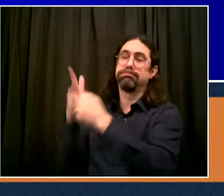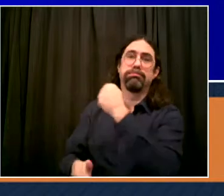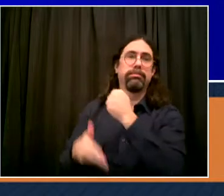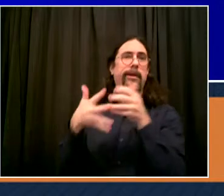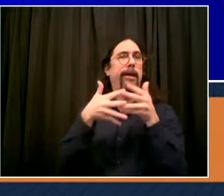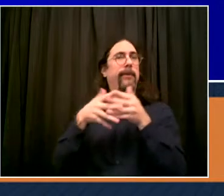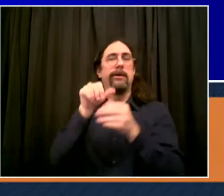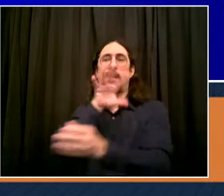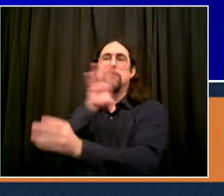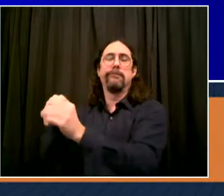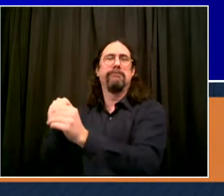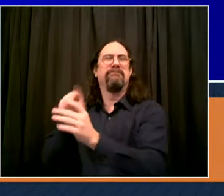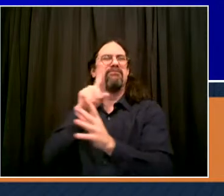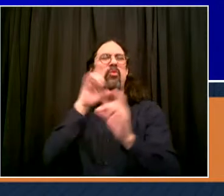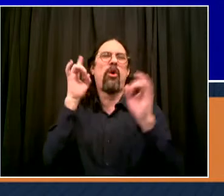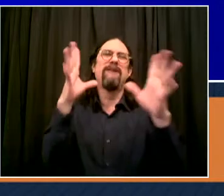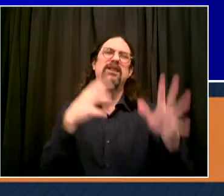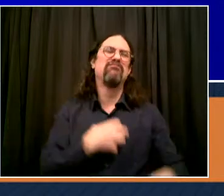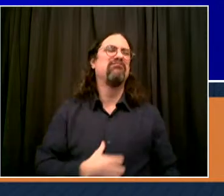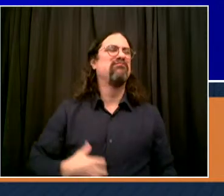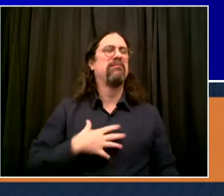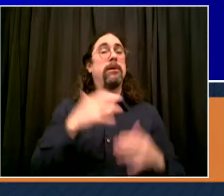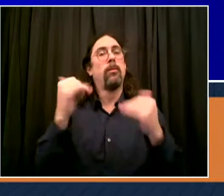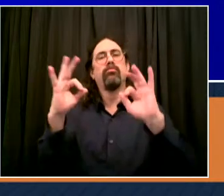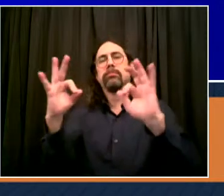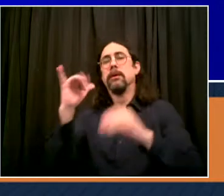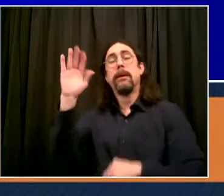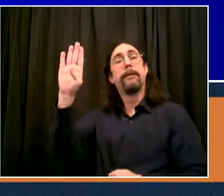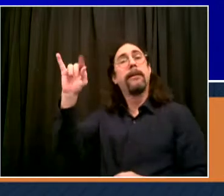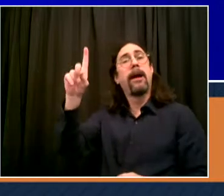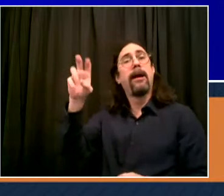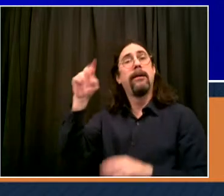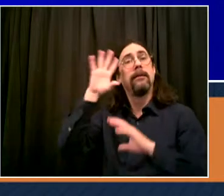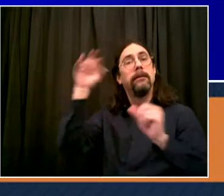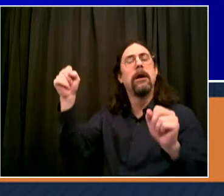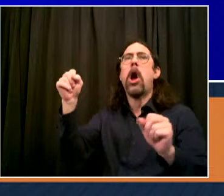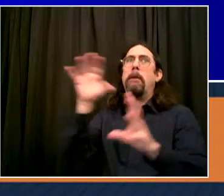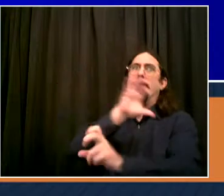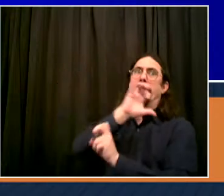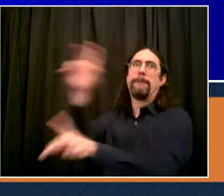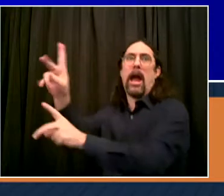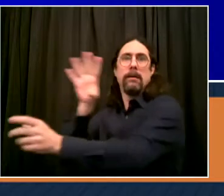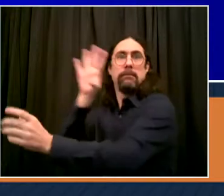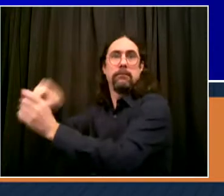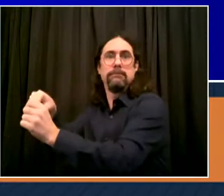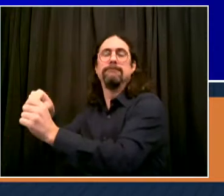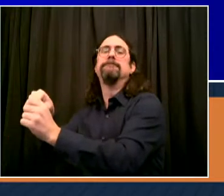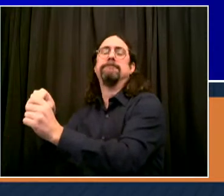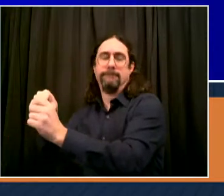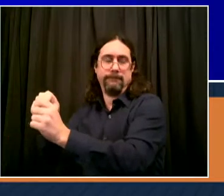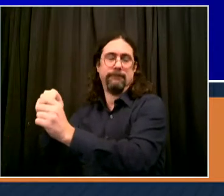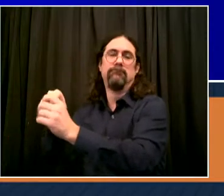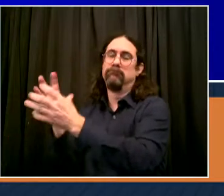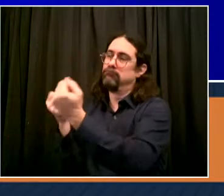WE HAVE POWER HERE IN THE CITY TO MAKE A HUGE DIFFERENCE. ONE OF THE GREATEST CITIES IN THE WORLLD WE